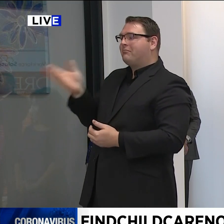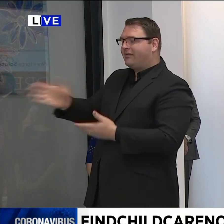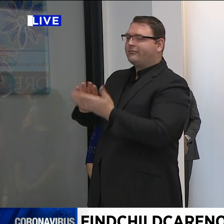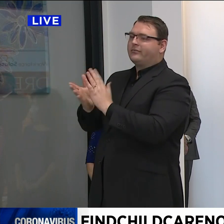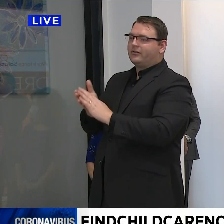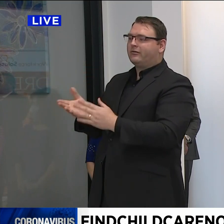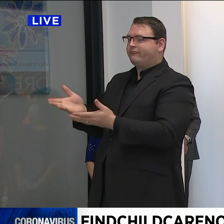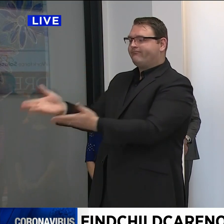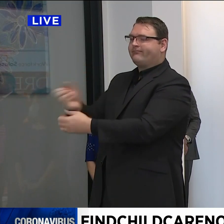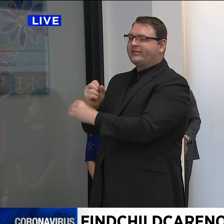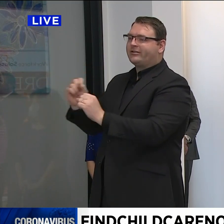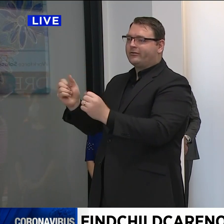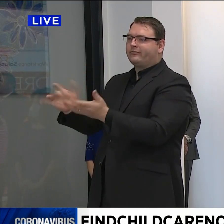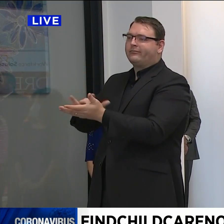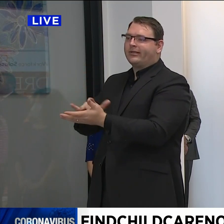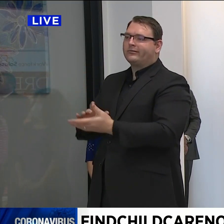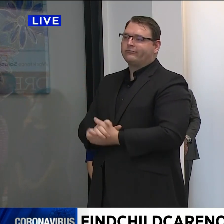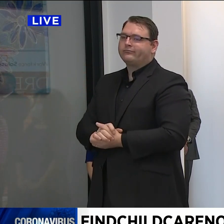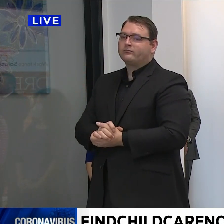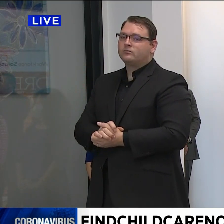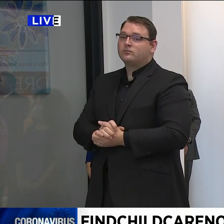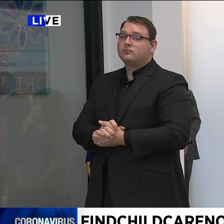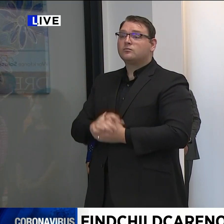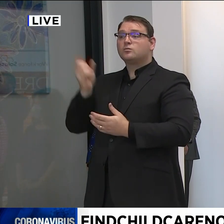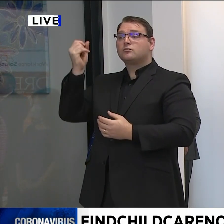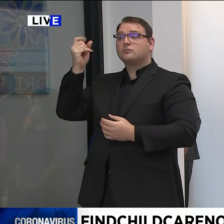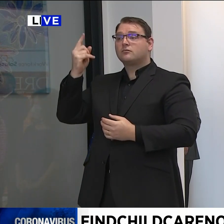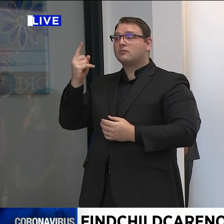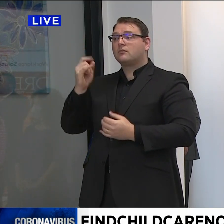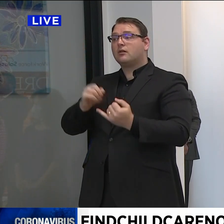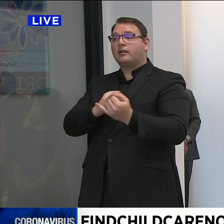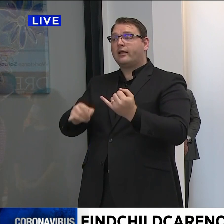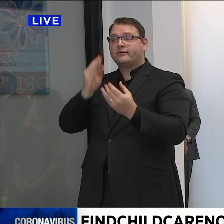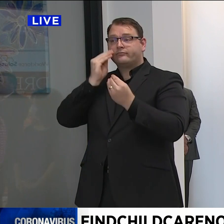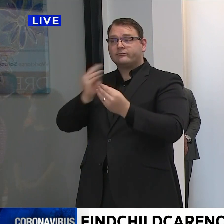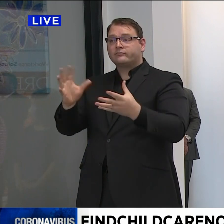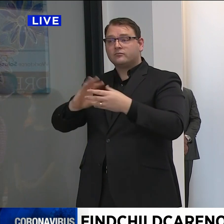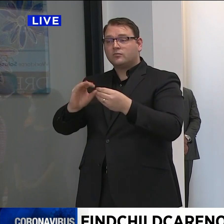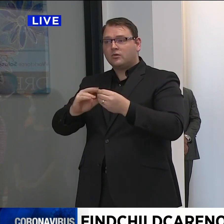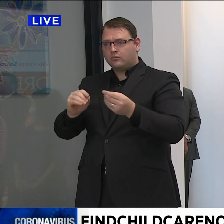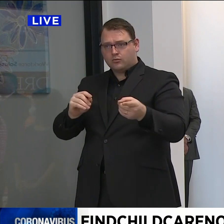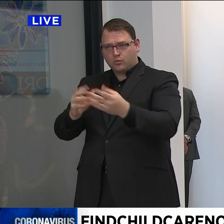you’re my energy that’s coming up is this medical shelter that up is this medical shelter that is a a something of a